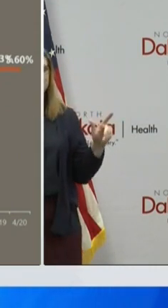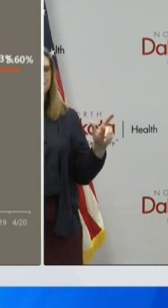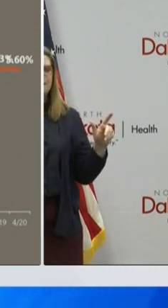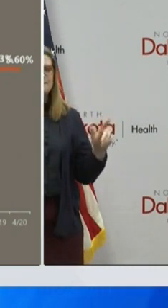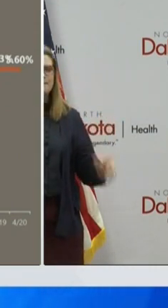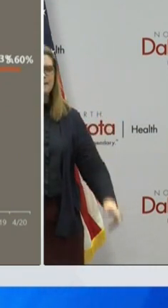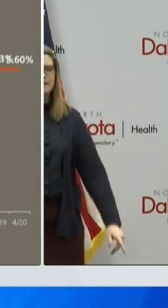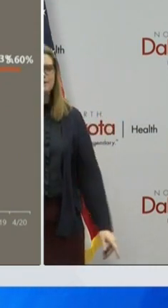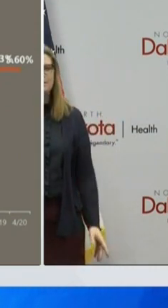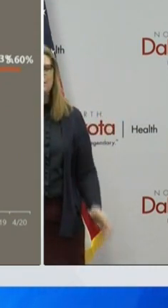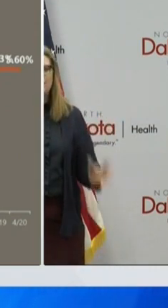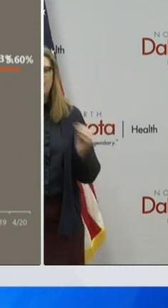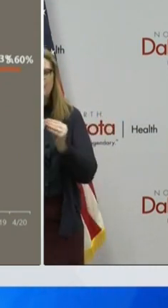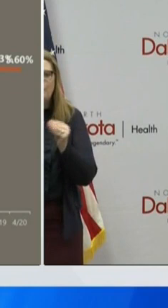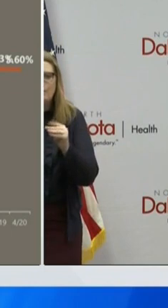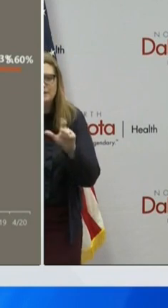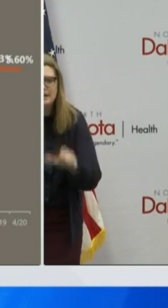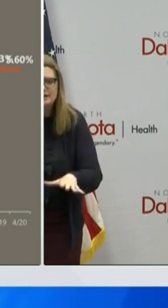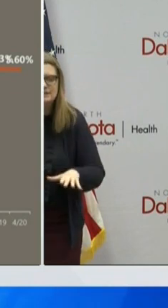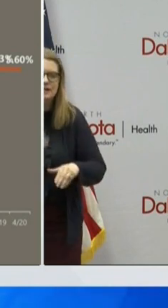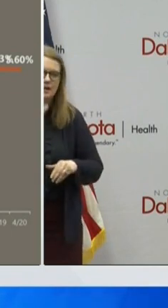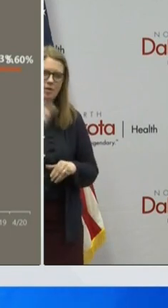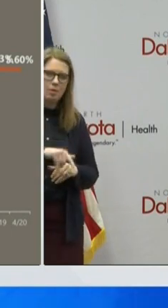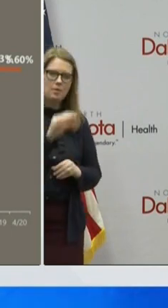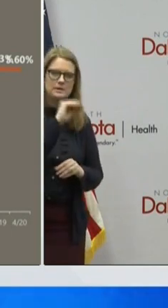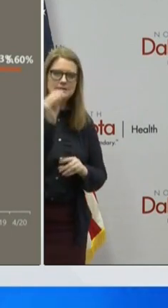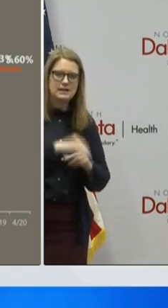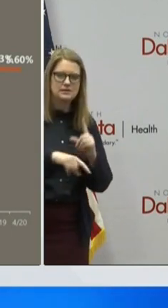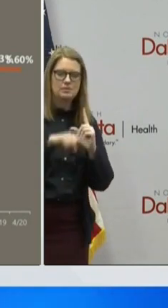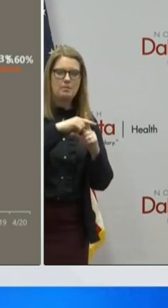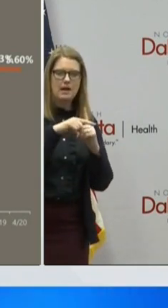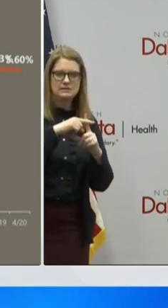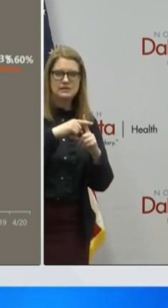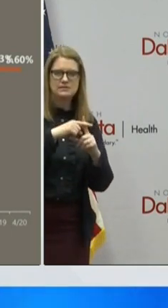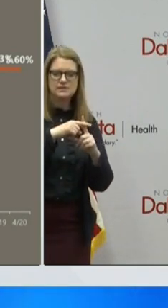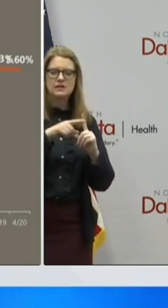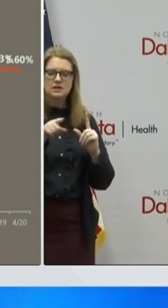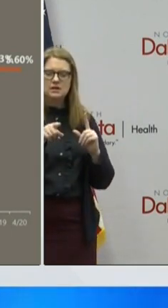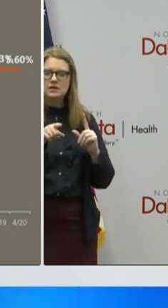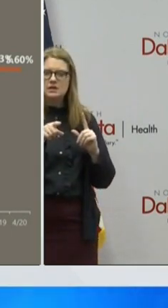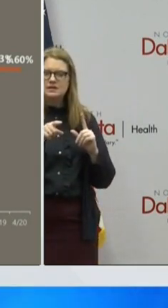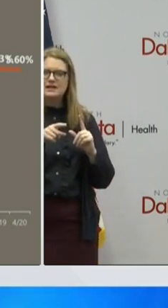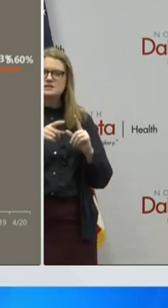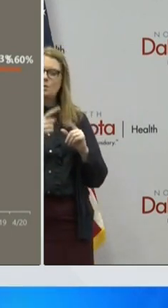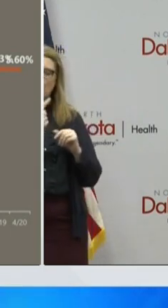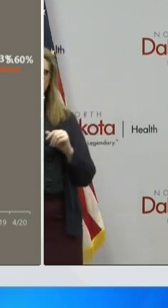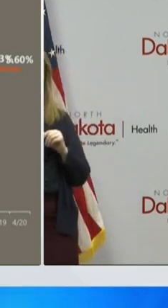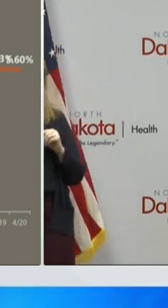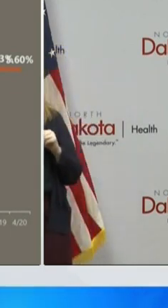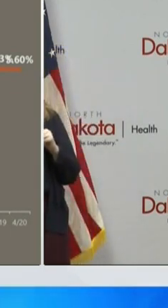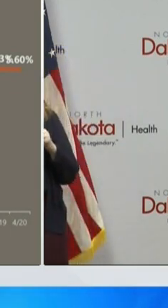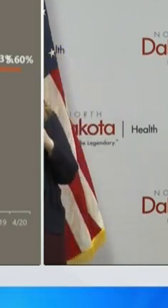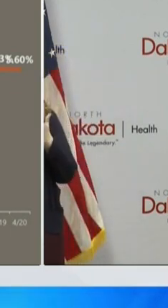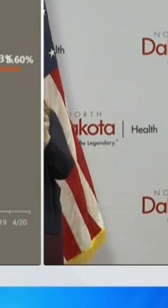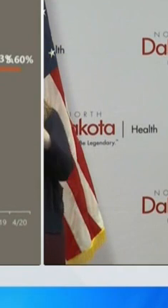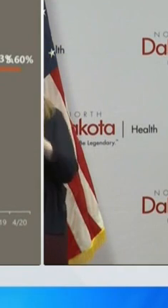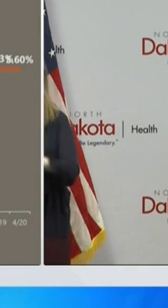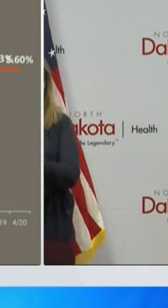FAIRLY STEEP INCREASES THERE AT THE END OF THE WEEK. JUST AS A REMINDER, I KNOW DOING